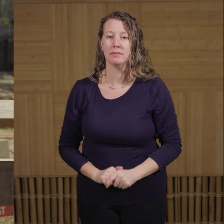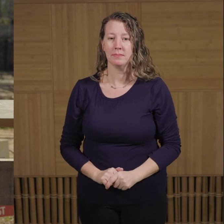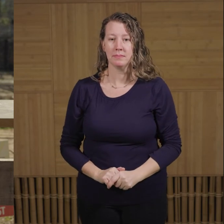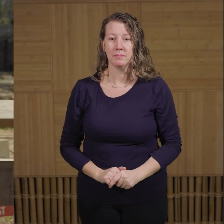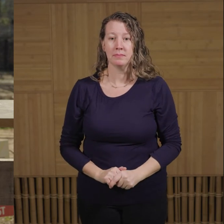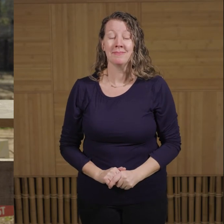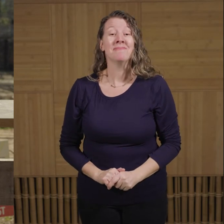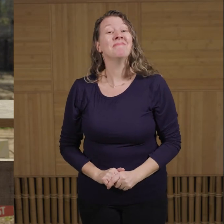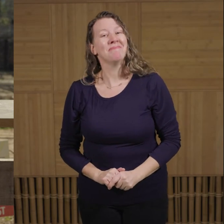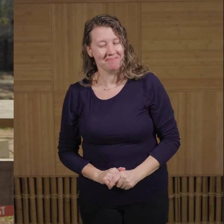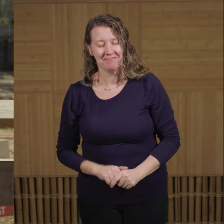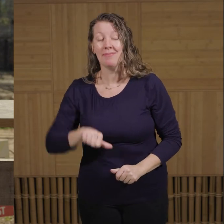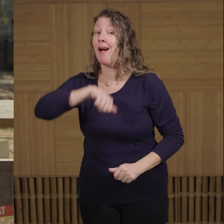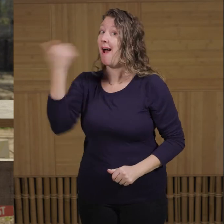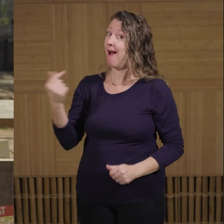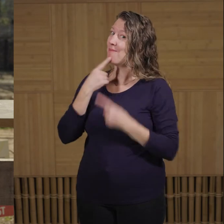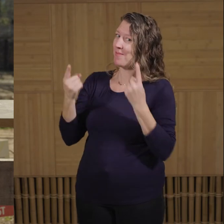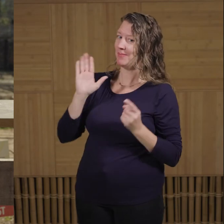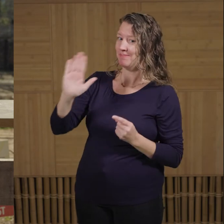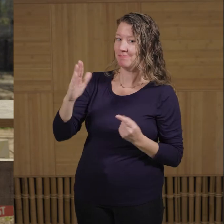Another notable feature of the elephant are their ivory tusks.